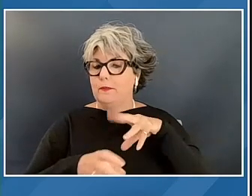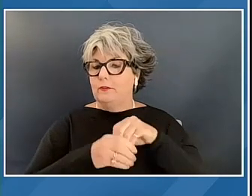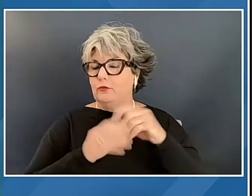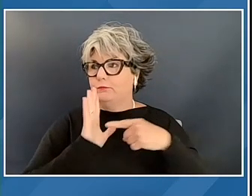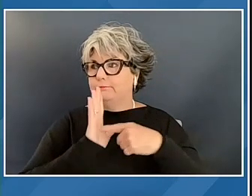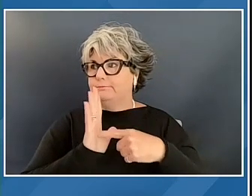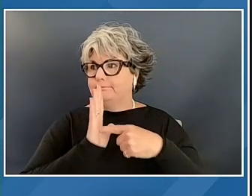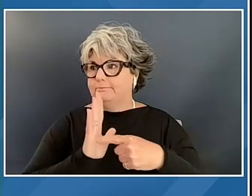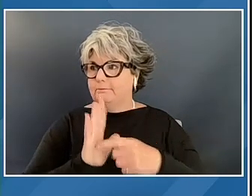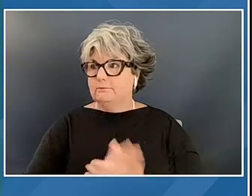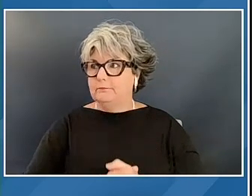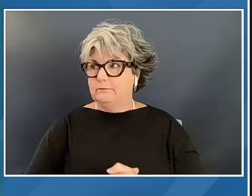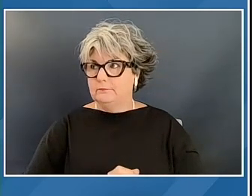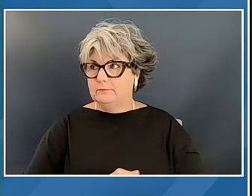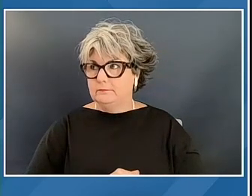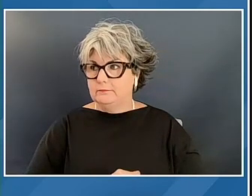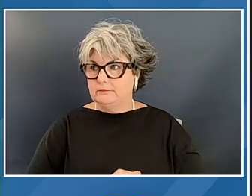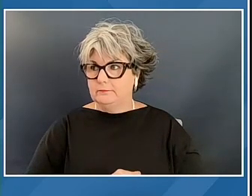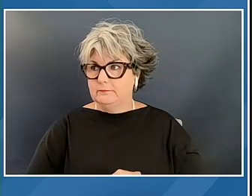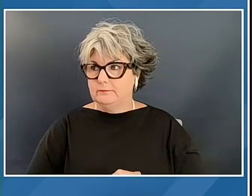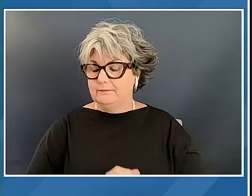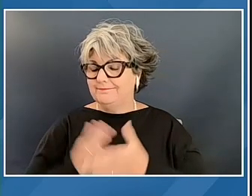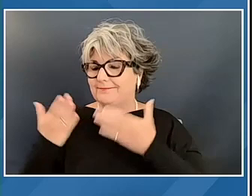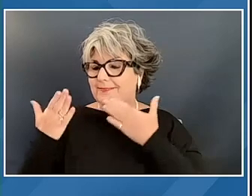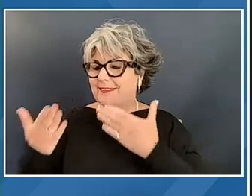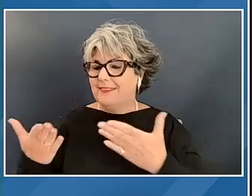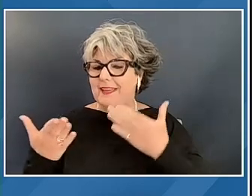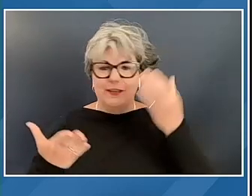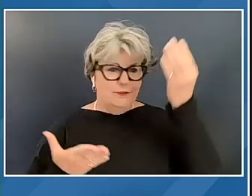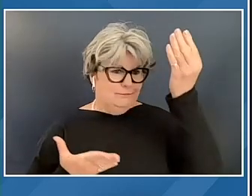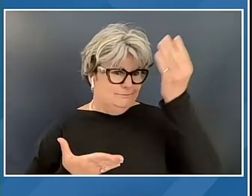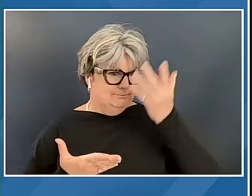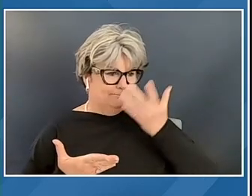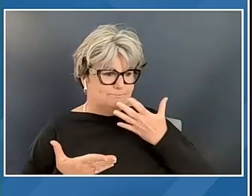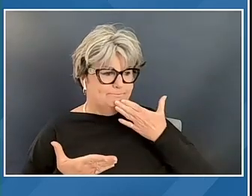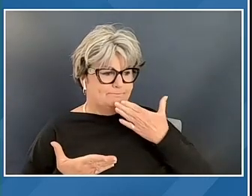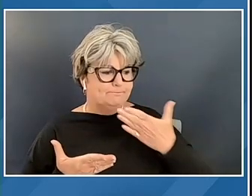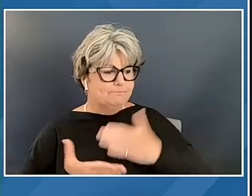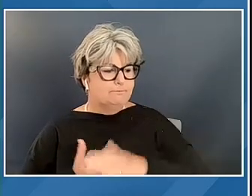Okay. Thank you for bringing that to our attention, Sarah. We appreciate it.